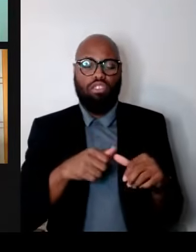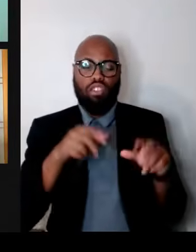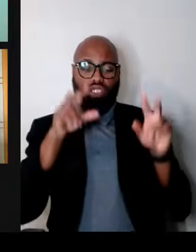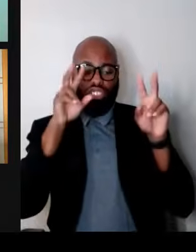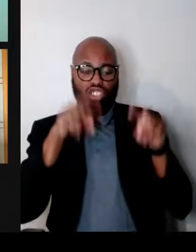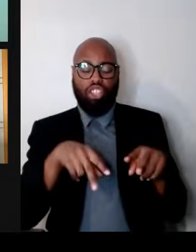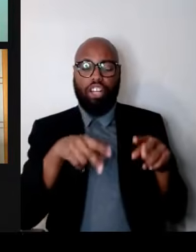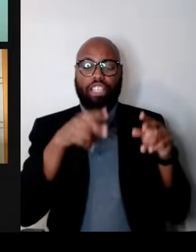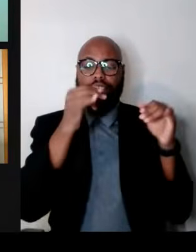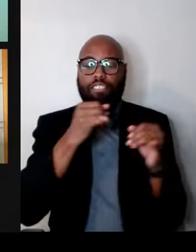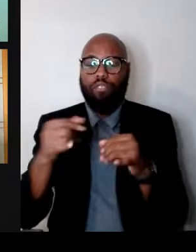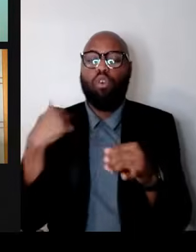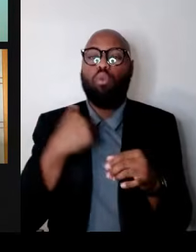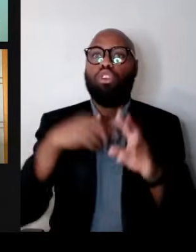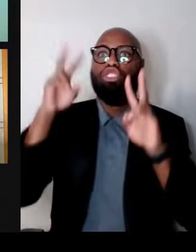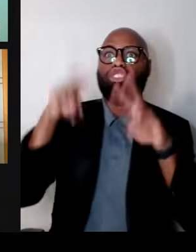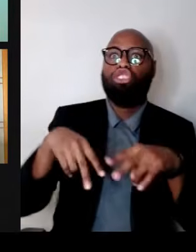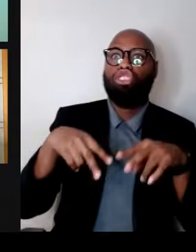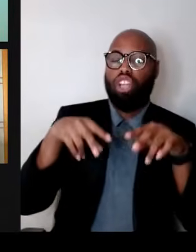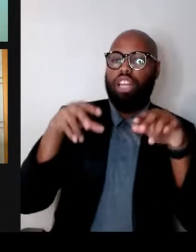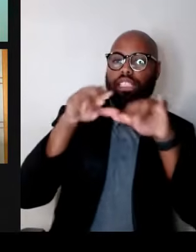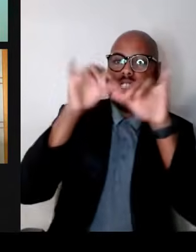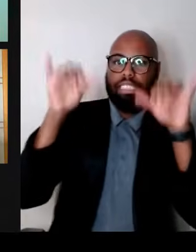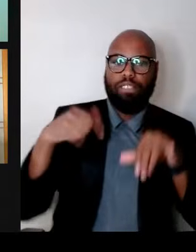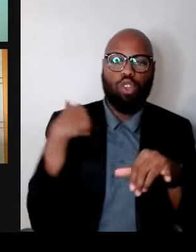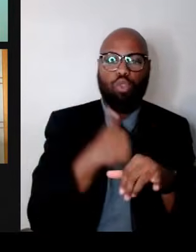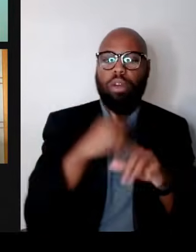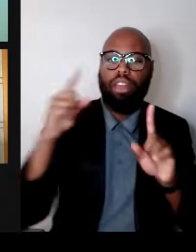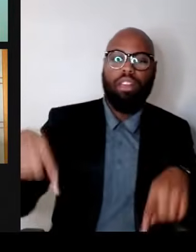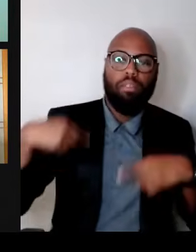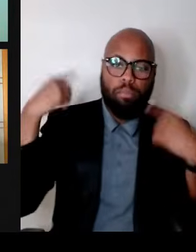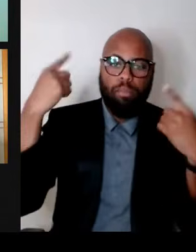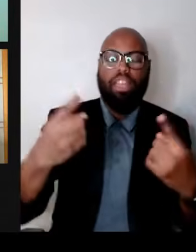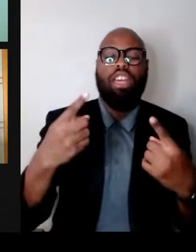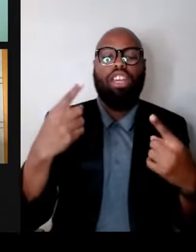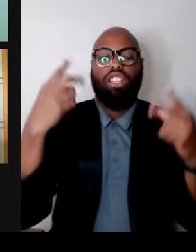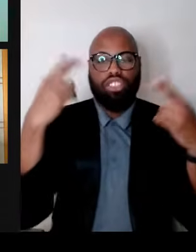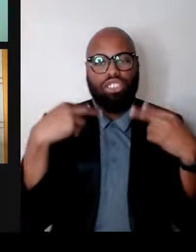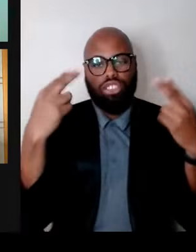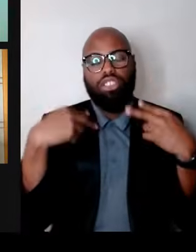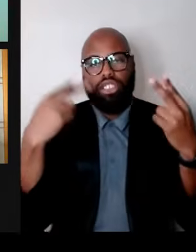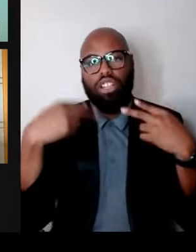because we have been judged again, and again, and again, and we're disposed of. We are seen as disposable.